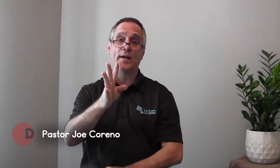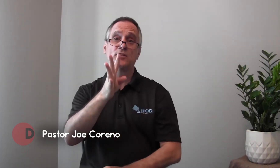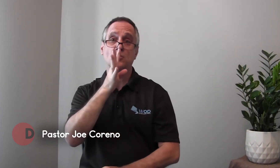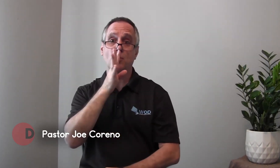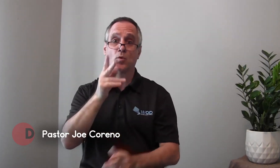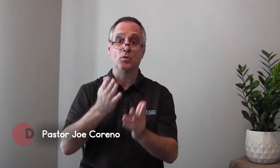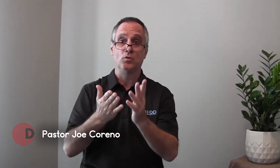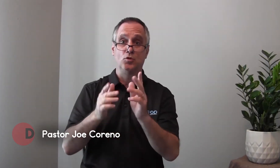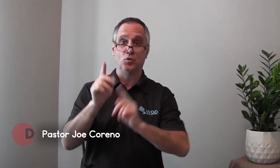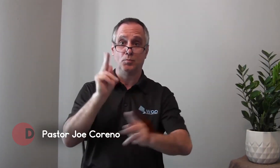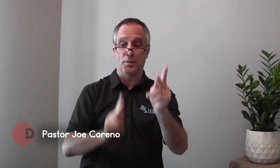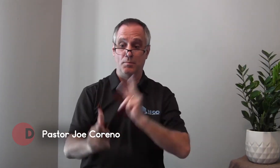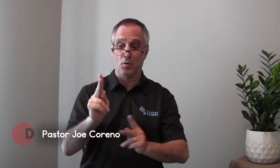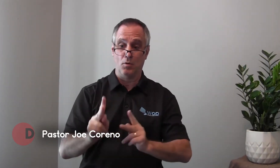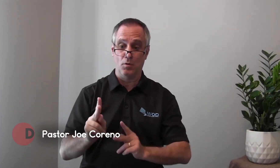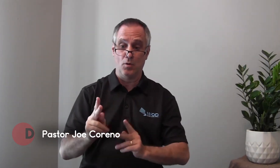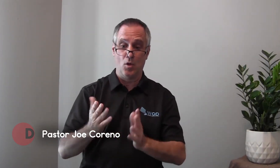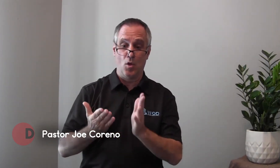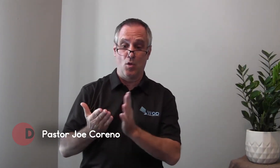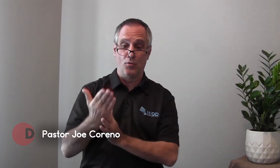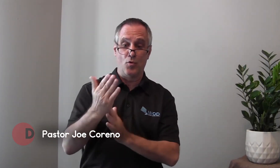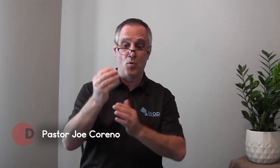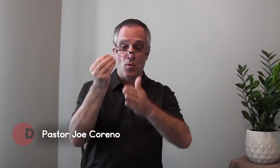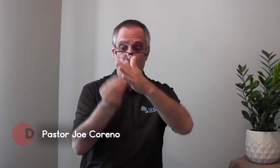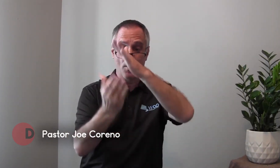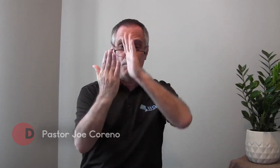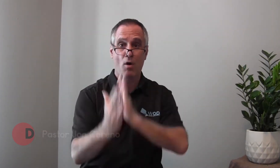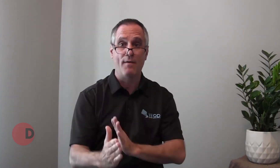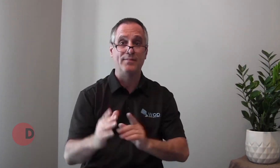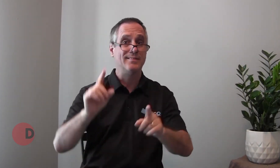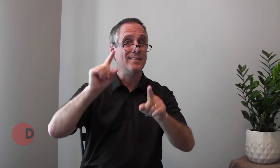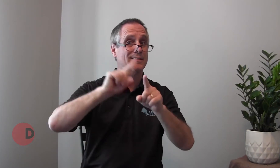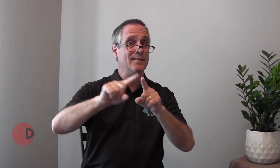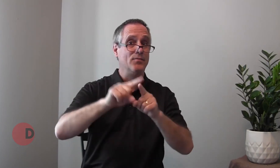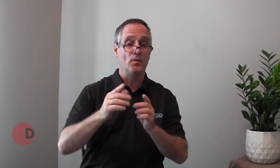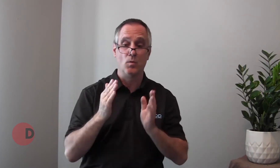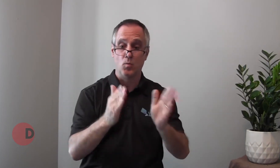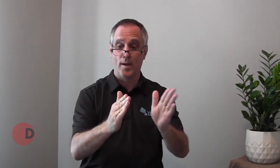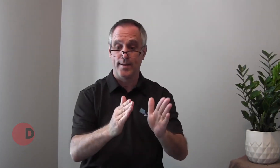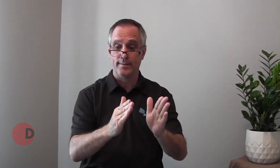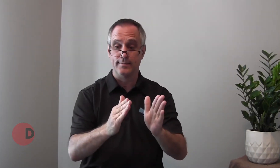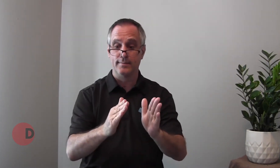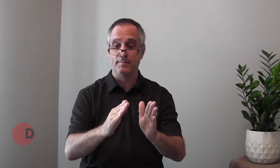God spoke to people through the prophet in different ways,